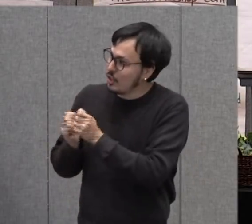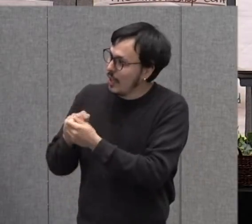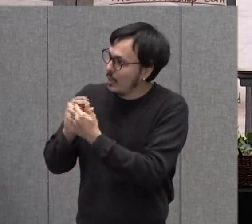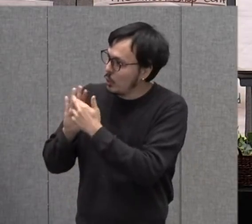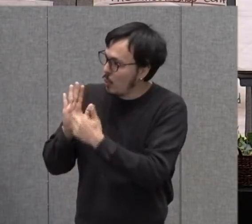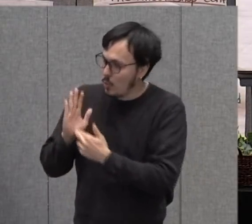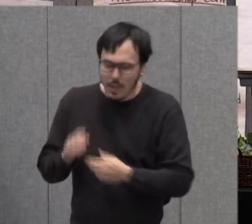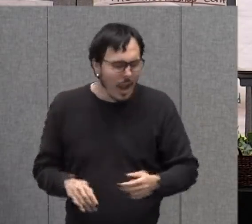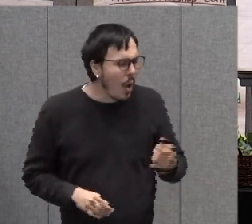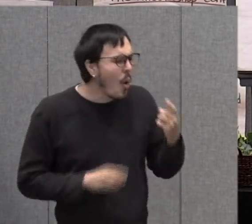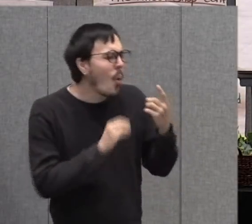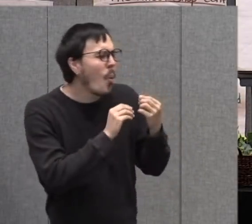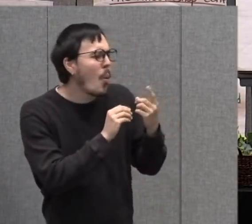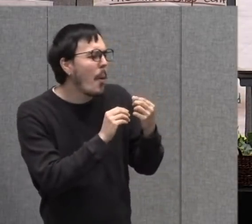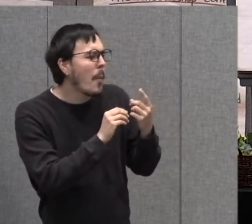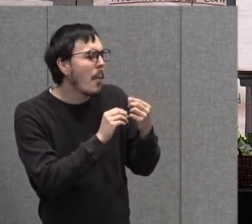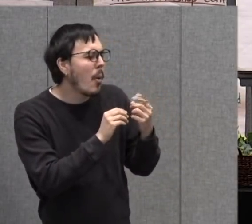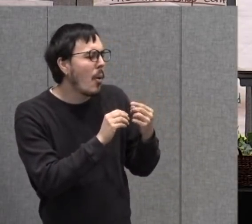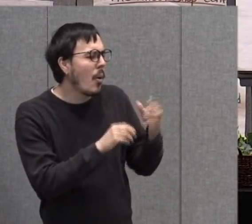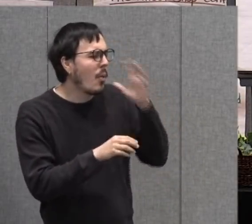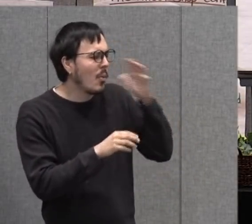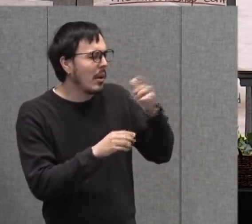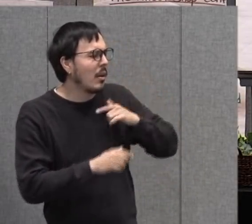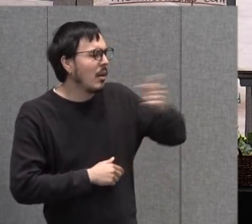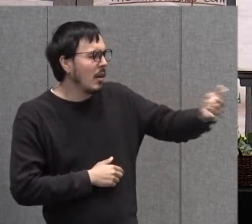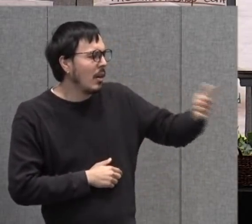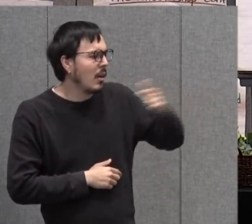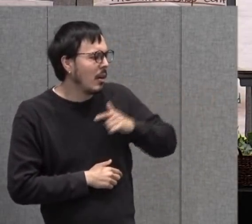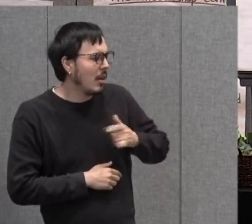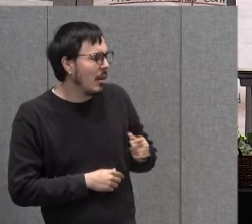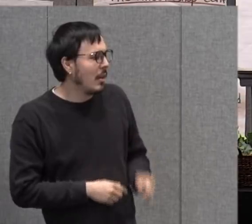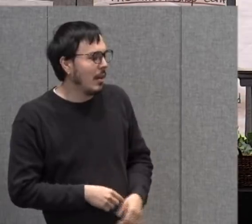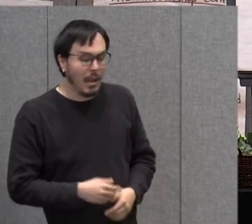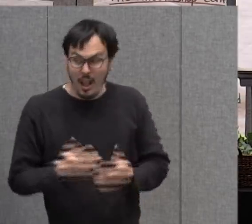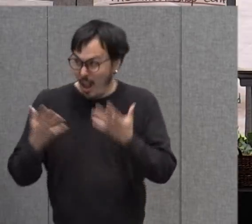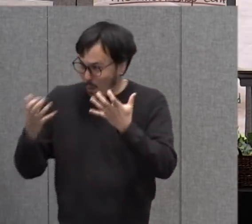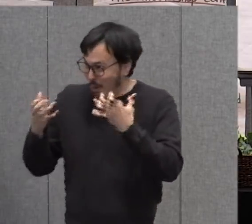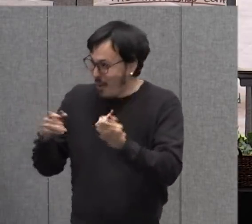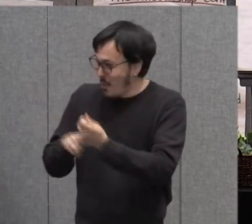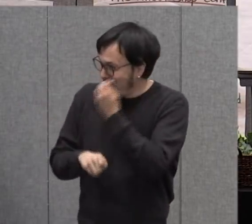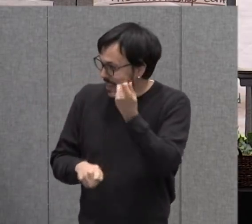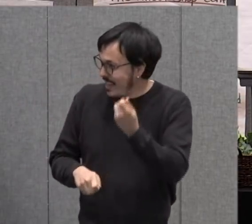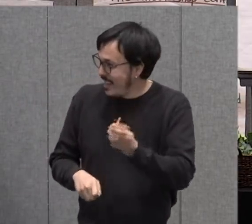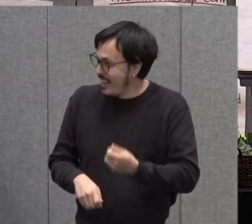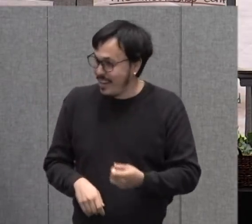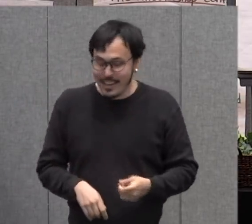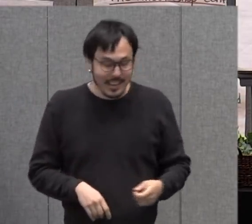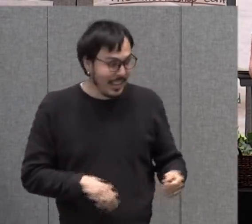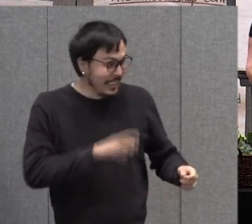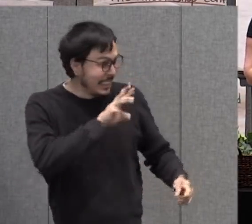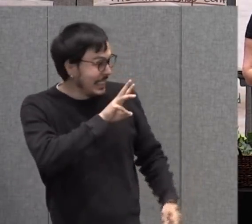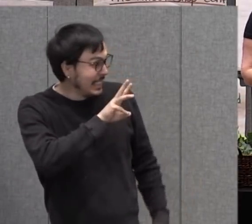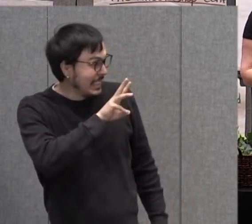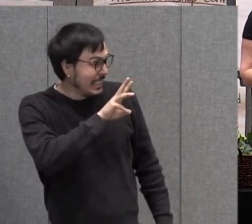and I think then we can kind of talk about what we've done today. See if I can win one. Let's hopefully. I have a six. I have an eight. Oh.